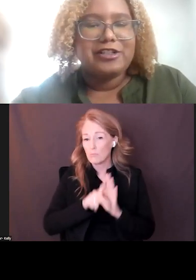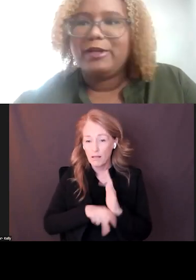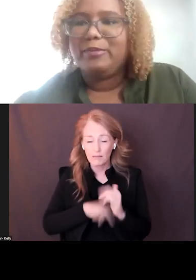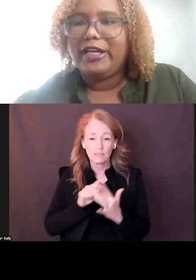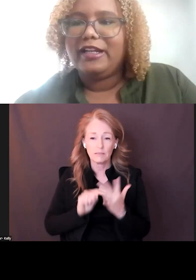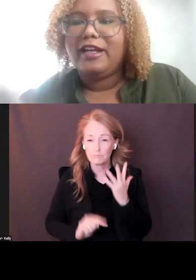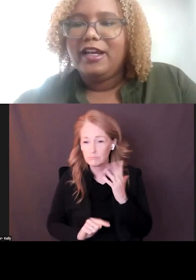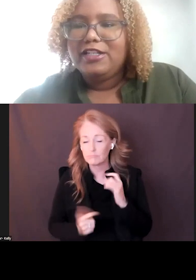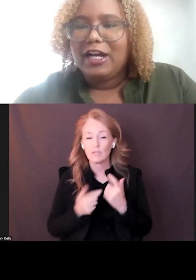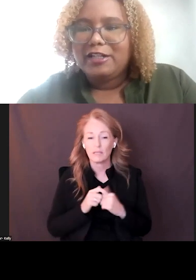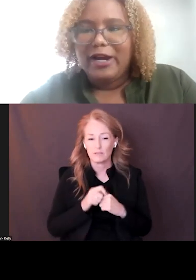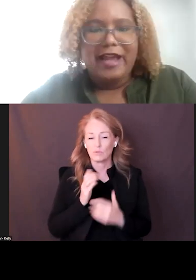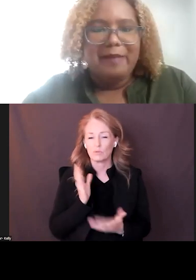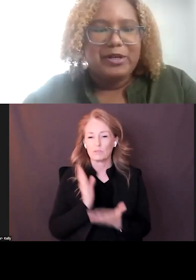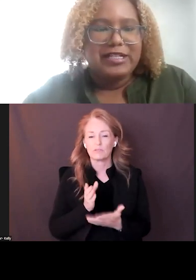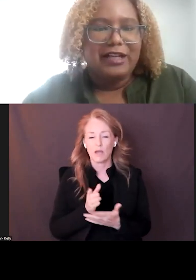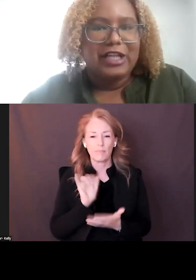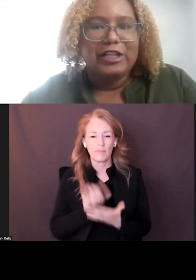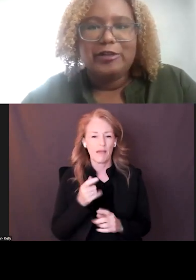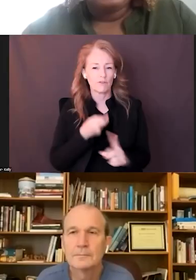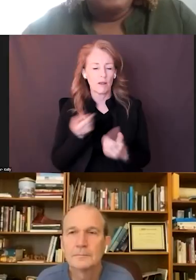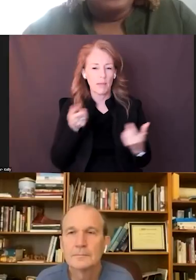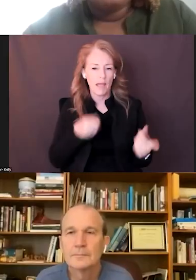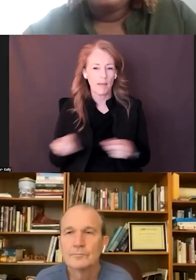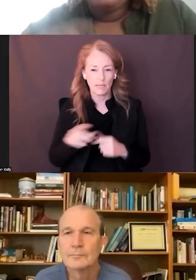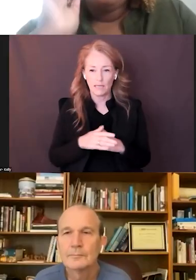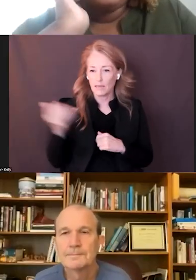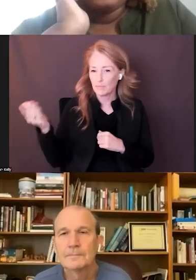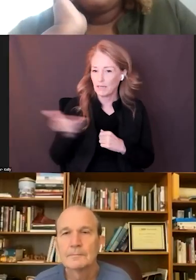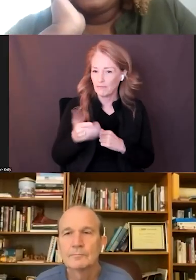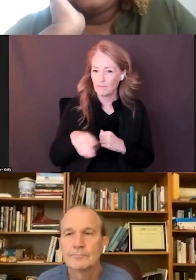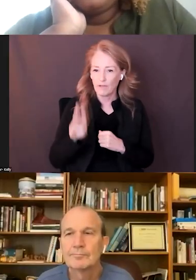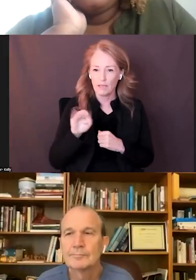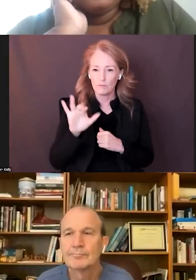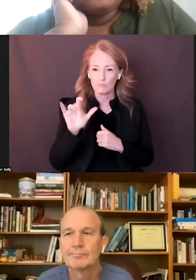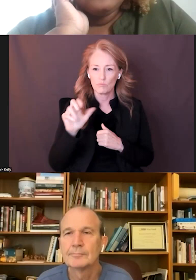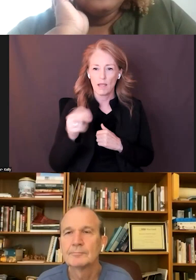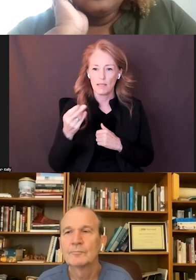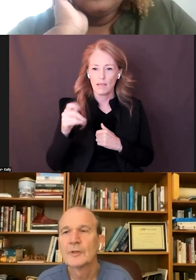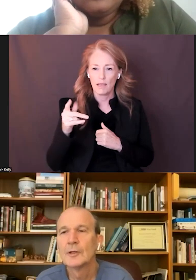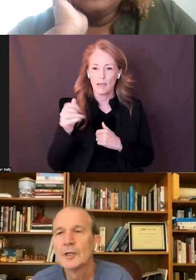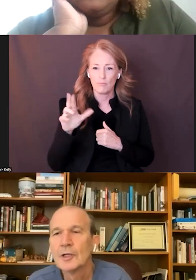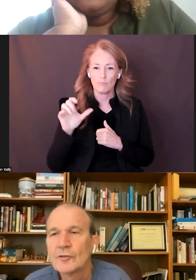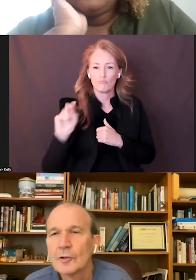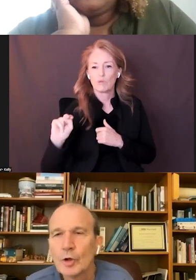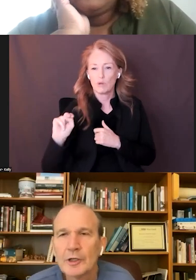I WANT TO BRING IN DOCTOR BRIAN HEPBURN TO TALK ABOUT WHAT IS HAPPENING HERE.